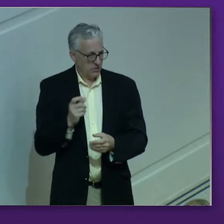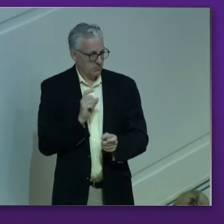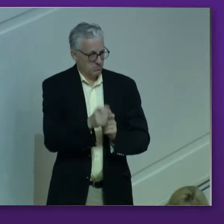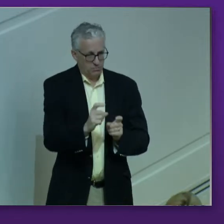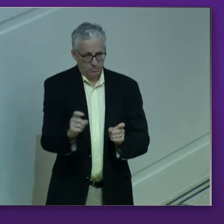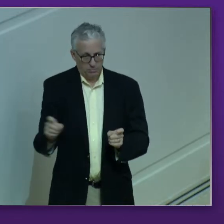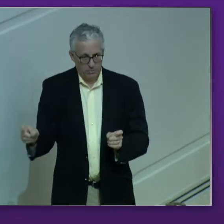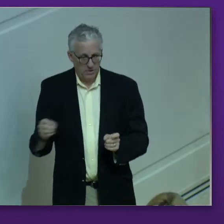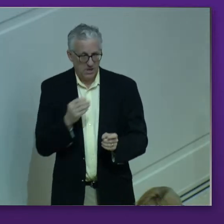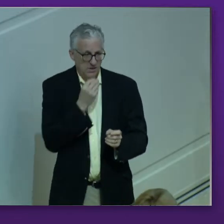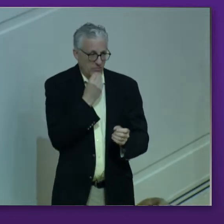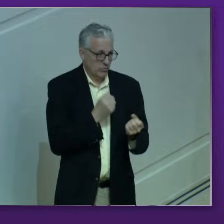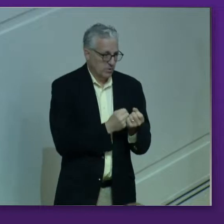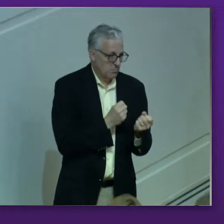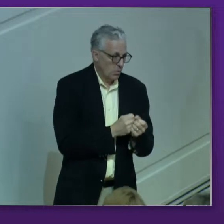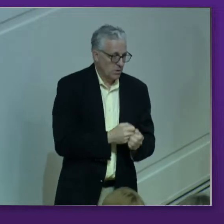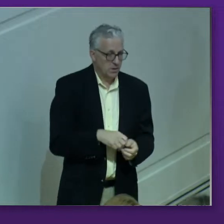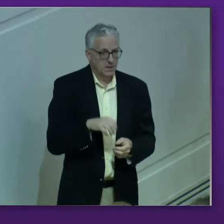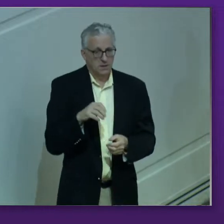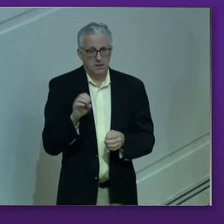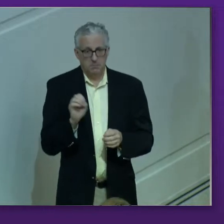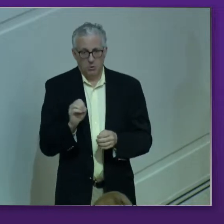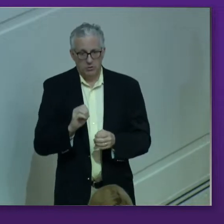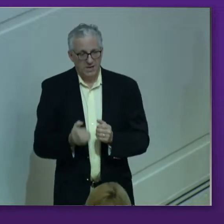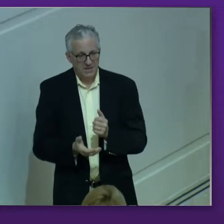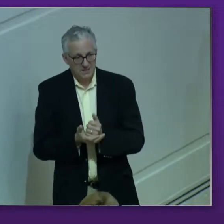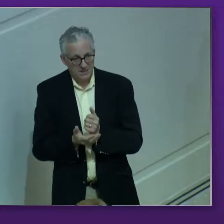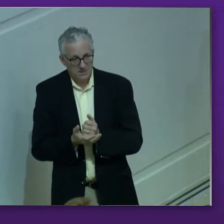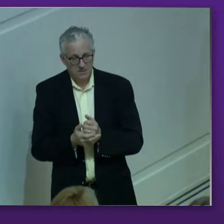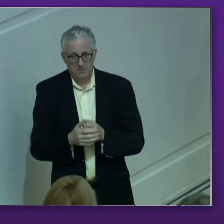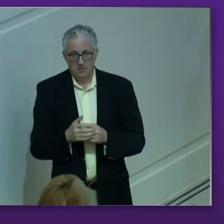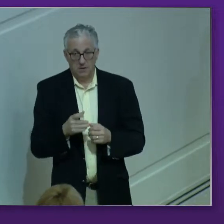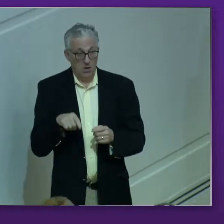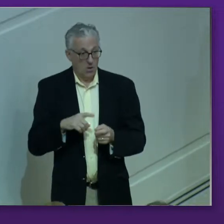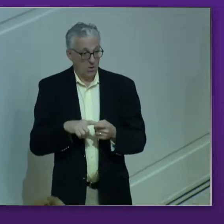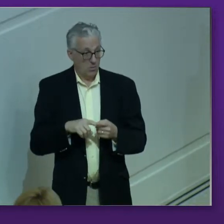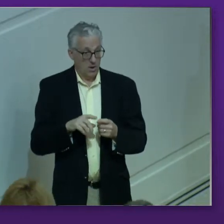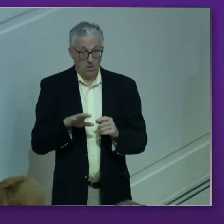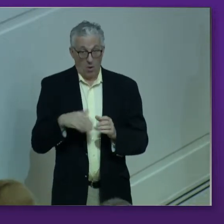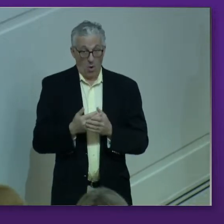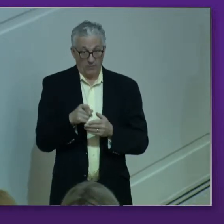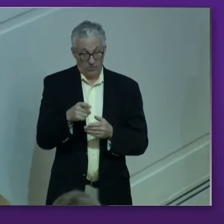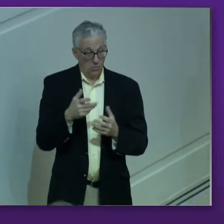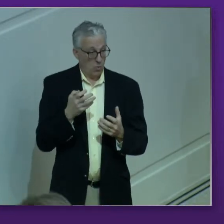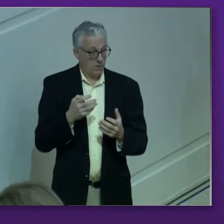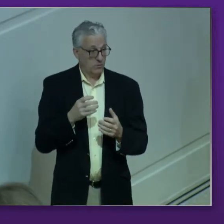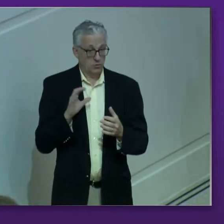CHANGING IMPACT FOR OUR STUDENTS. THANK YOU FOR YOUR SUPPORT. WE WERE ABLE TO AWARD HUNDREDS